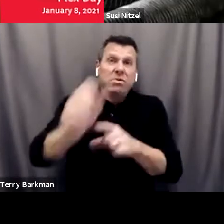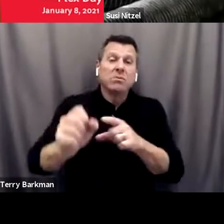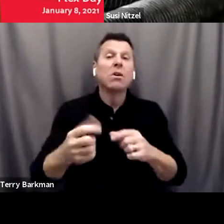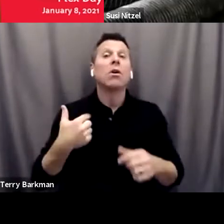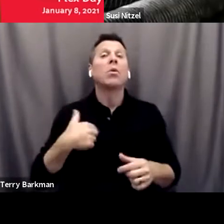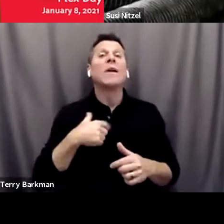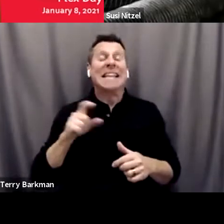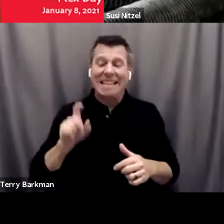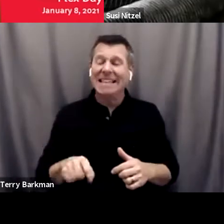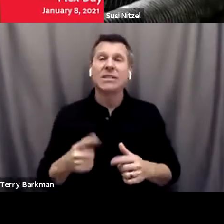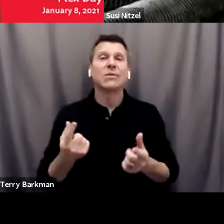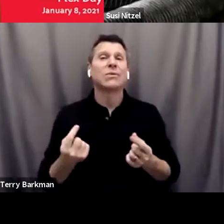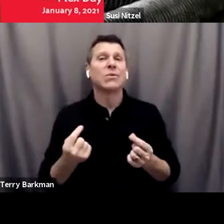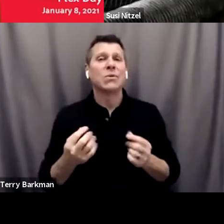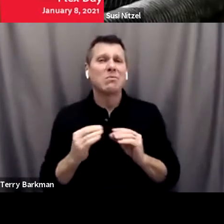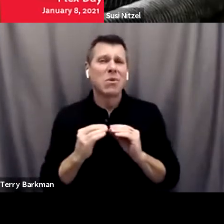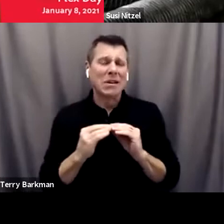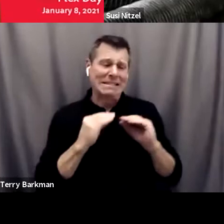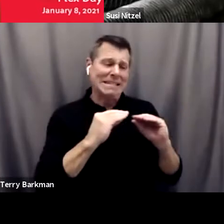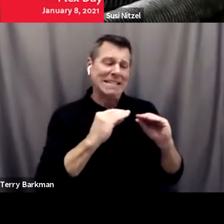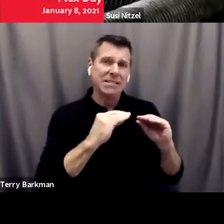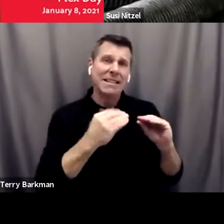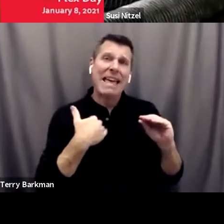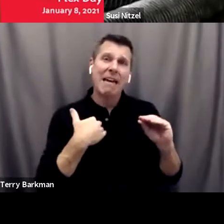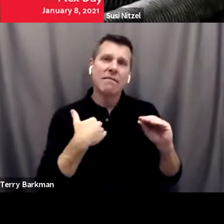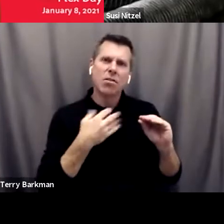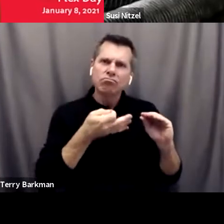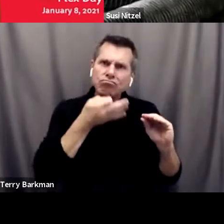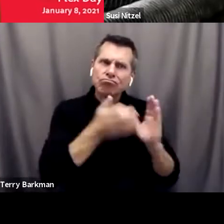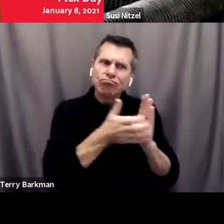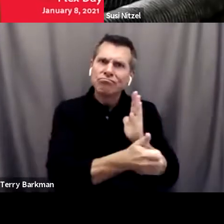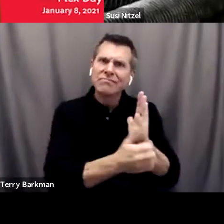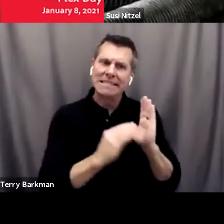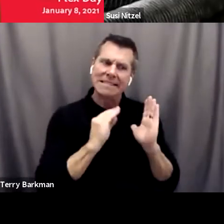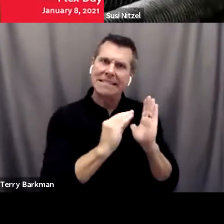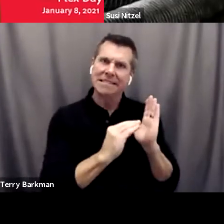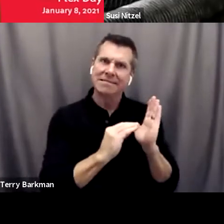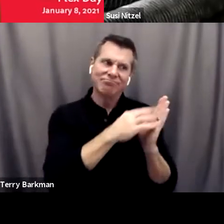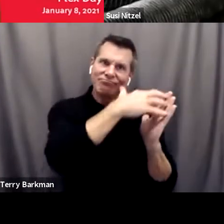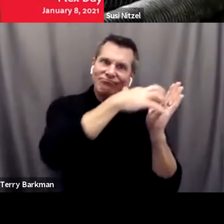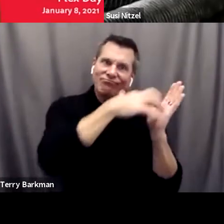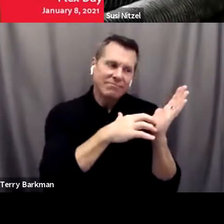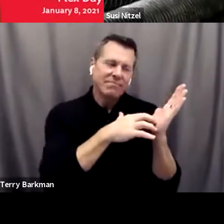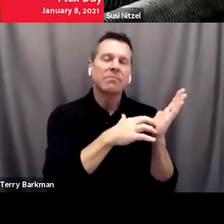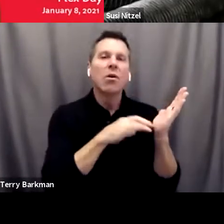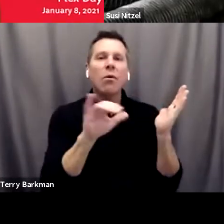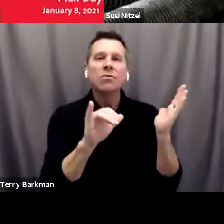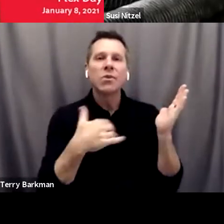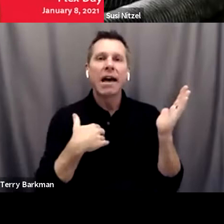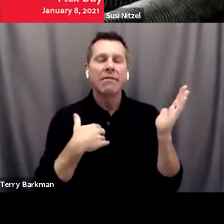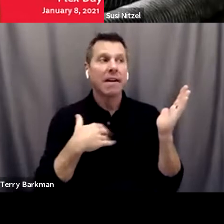because not only are we experts of our content, but you know, for many of us, we're also experts in our field, which includes